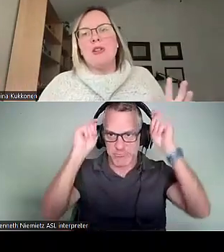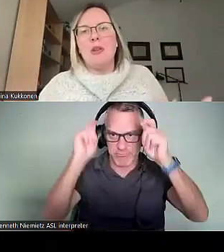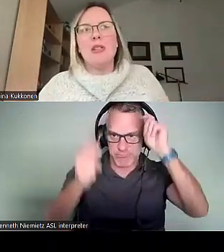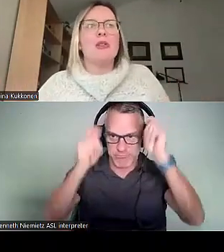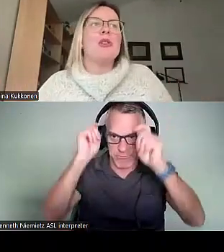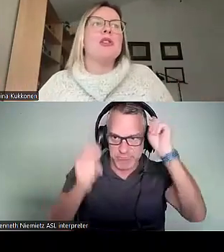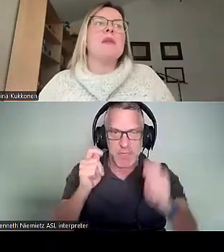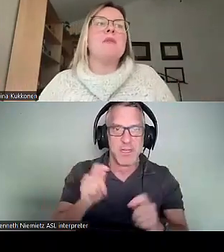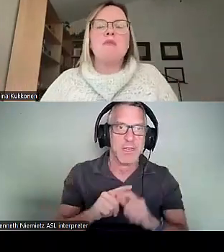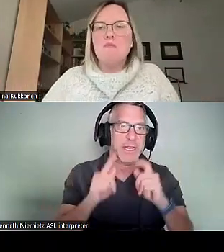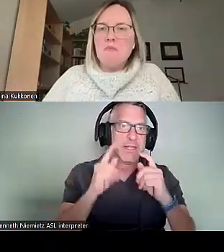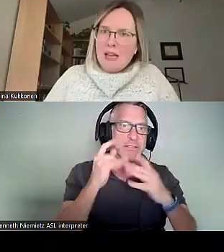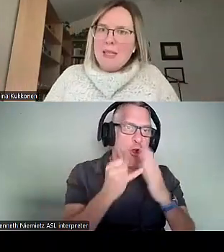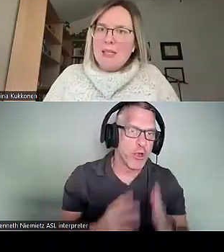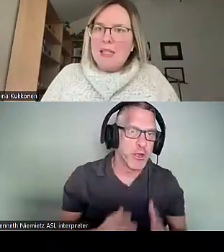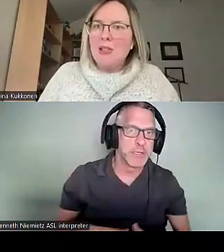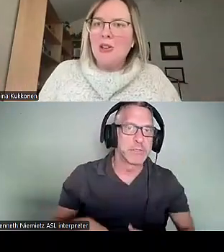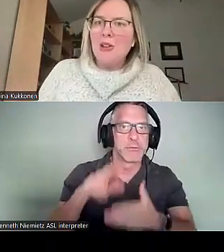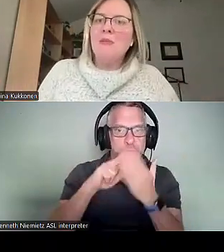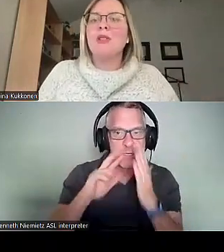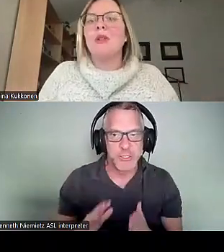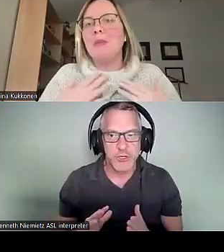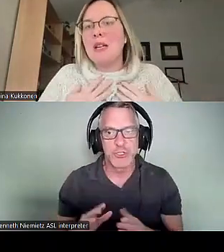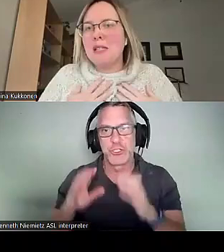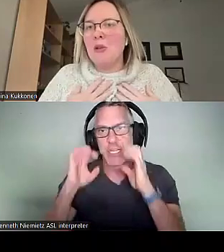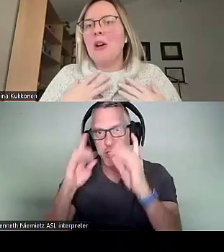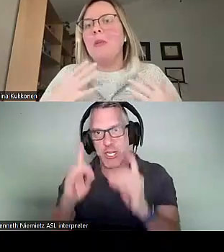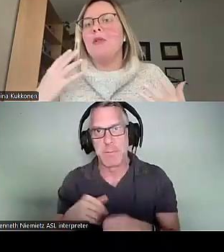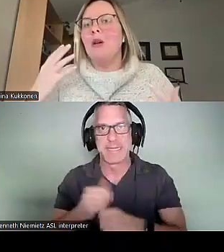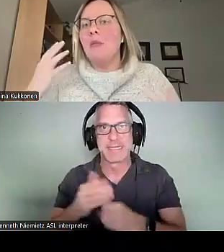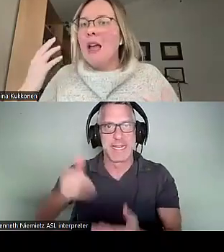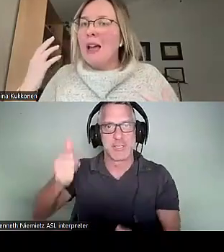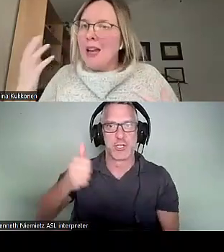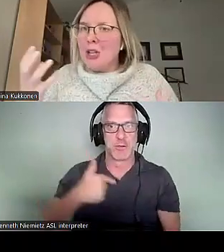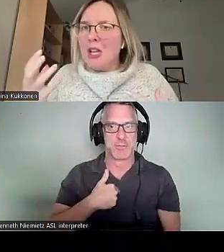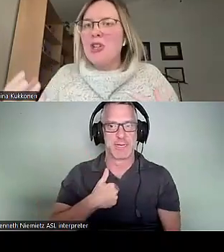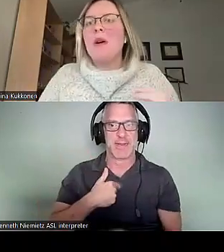and researchers, makes things easier. So again, myself coming from an education